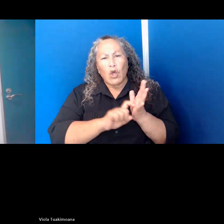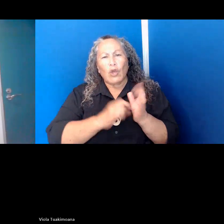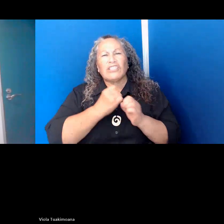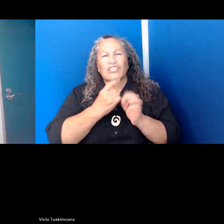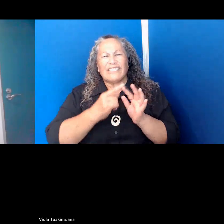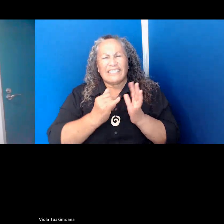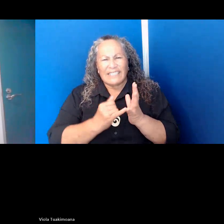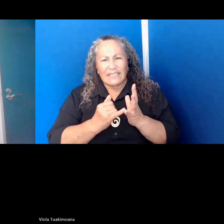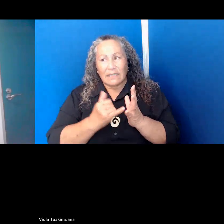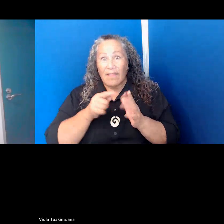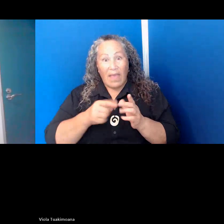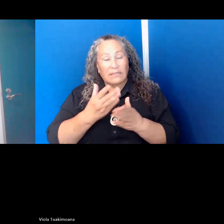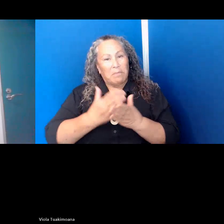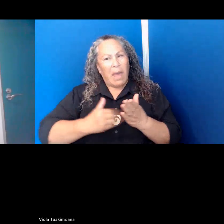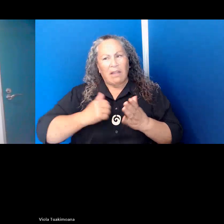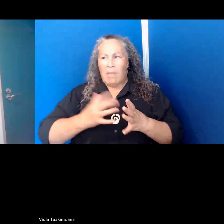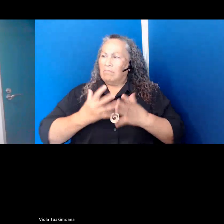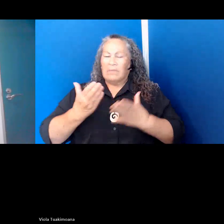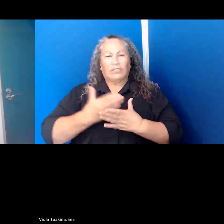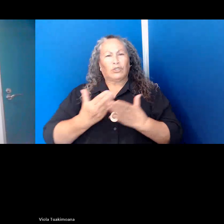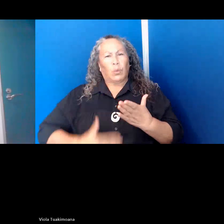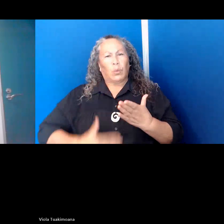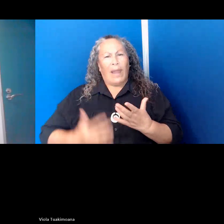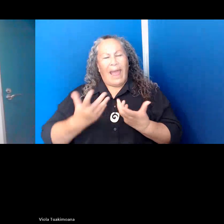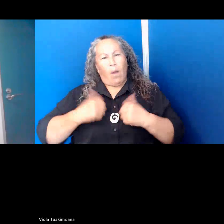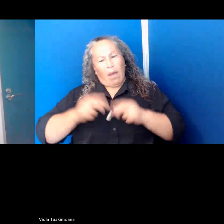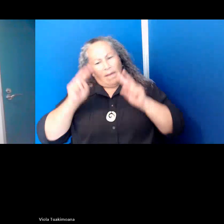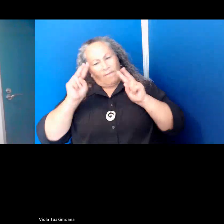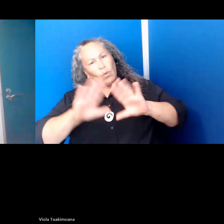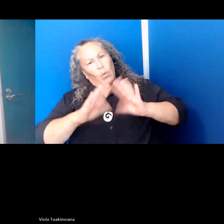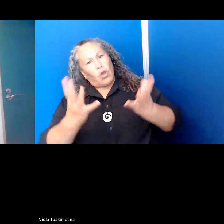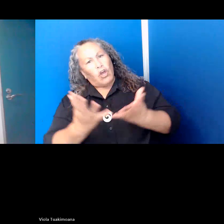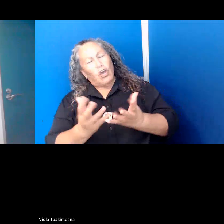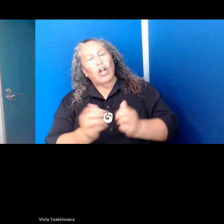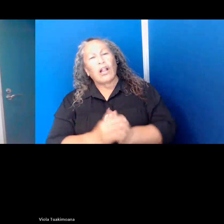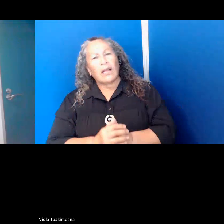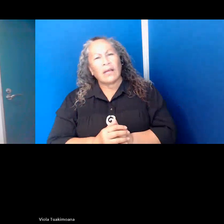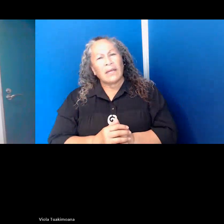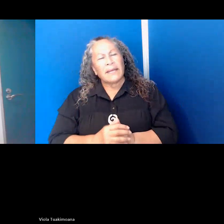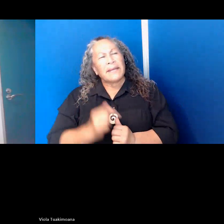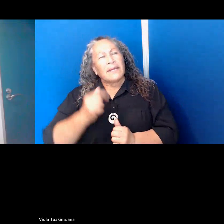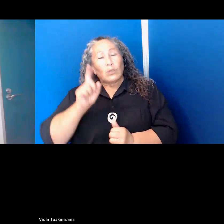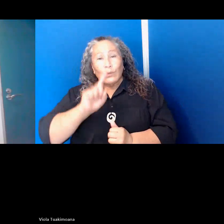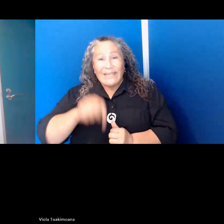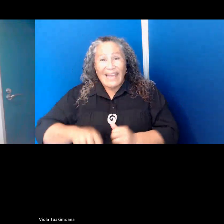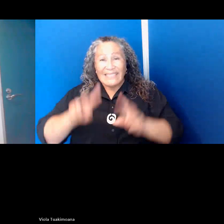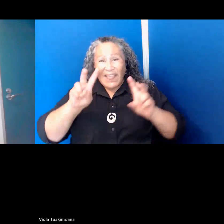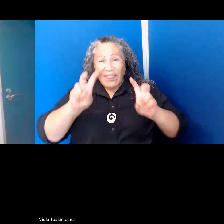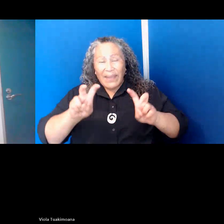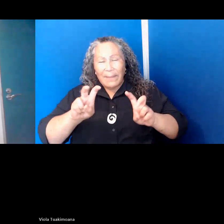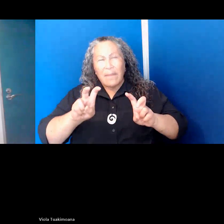how I see the world. When I think about this theme, I think about my journey as a Samoan,